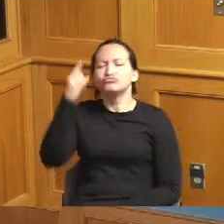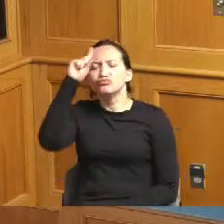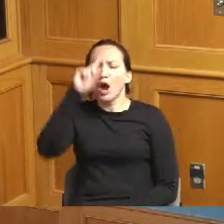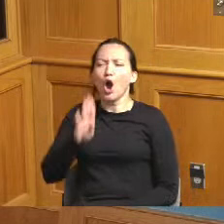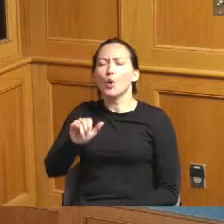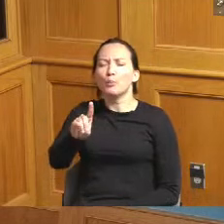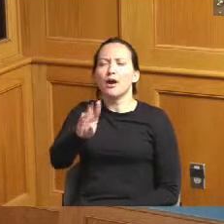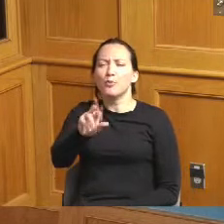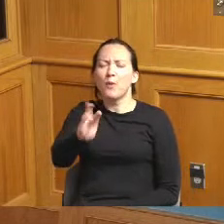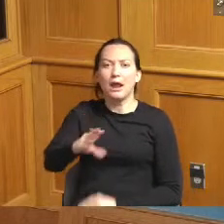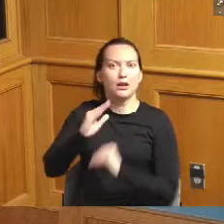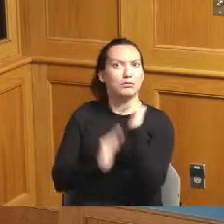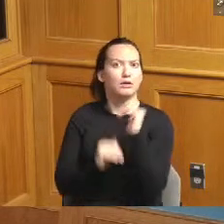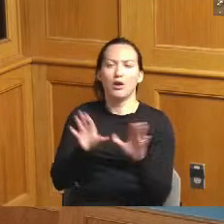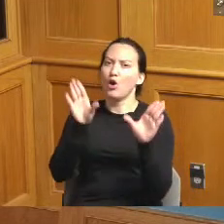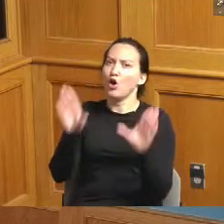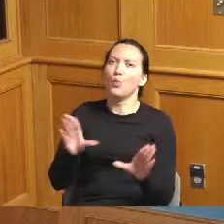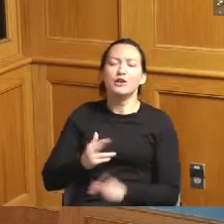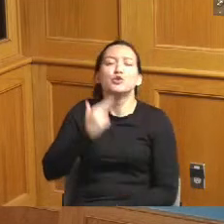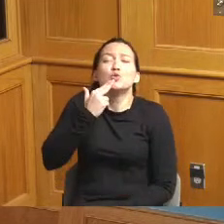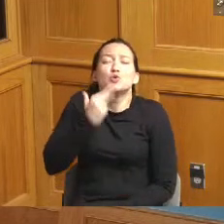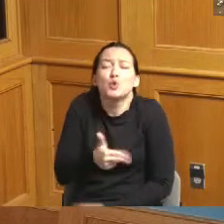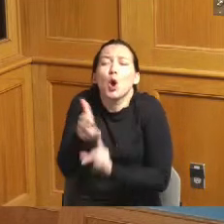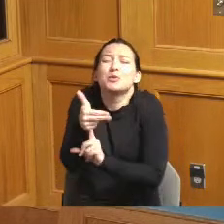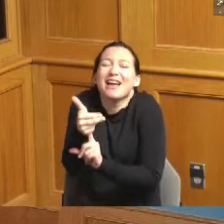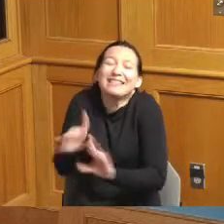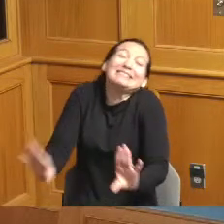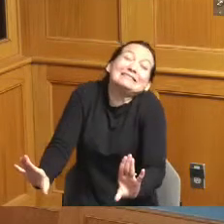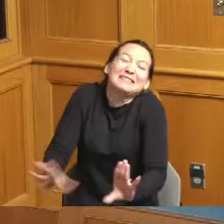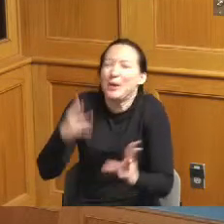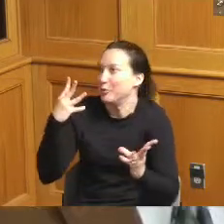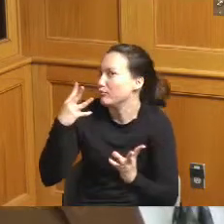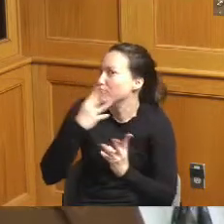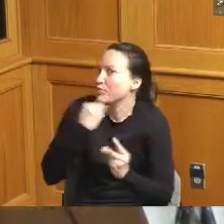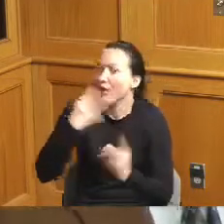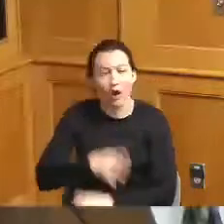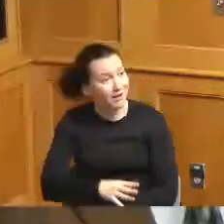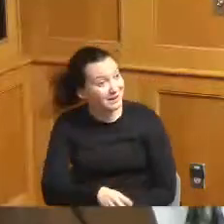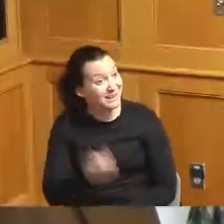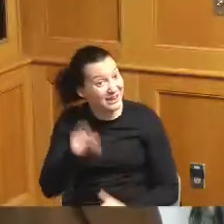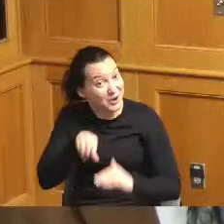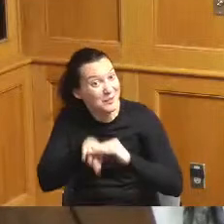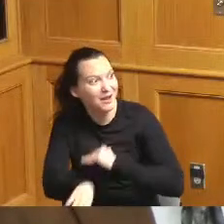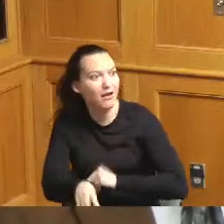building would be a great Boutique Hotel it's beautiful it's all gone through right and so